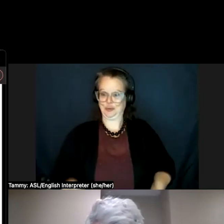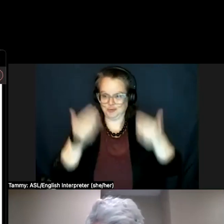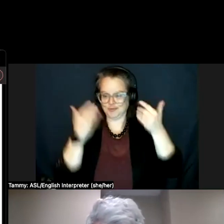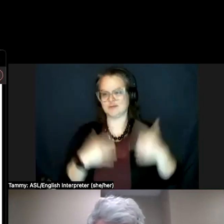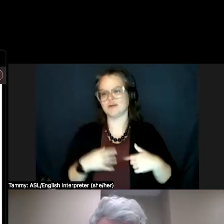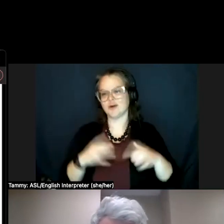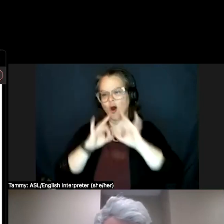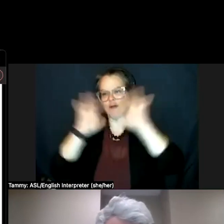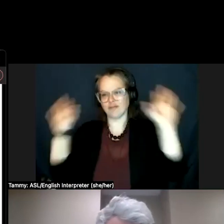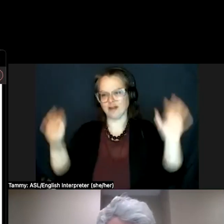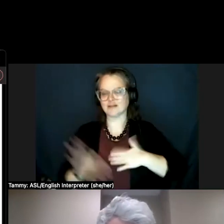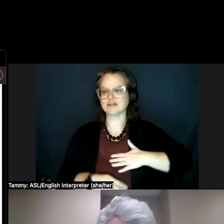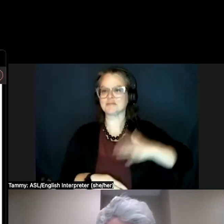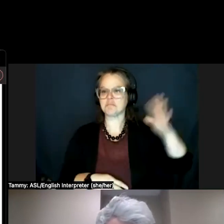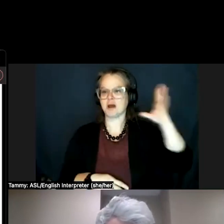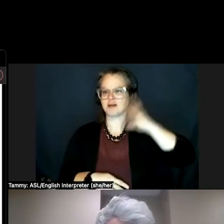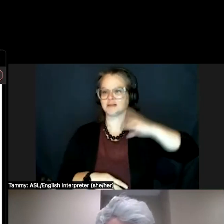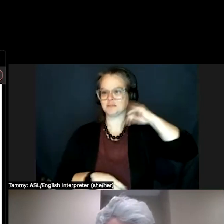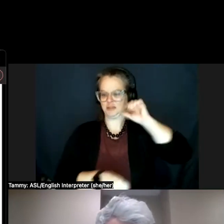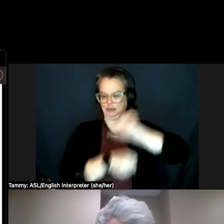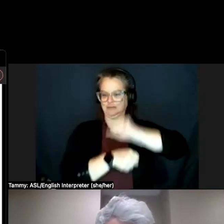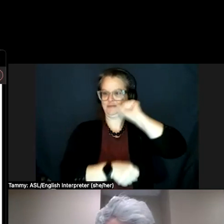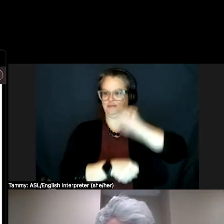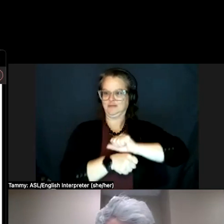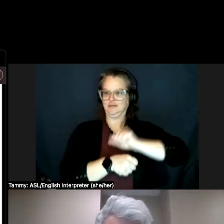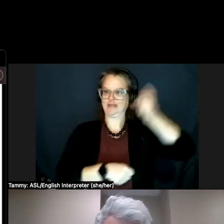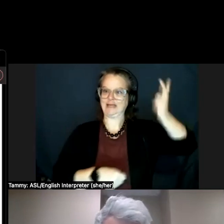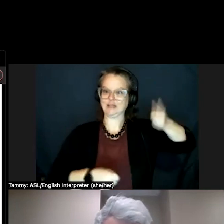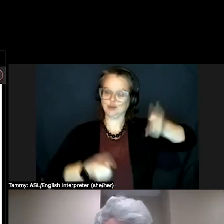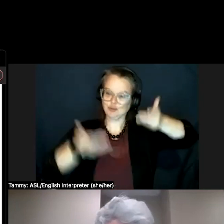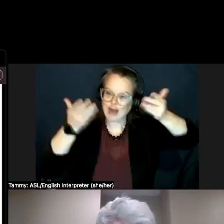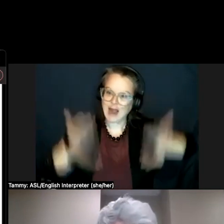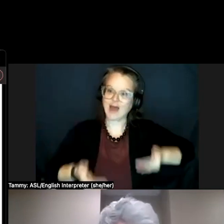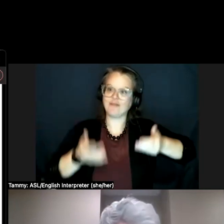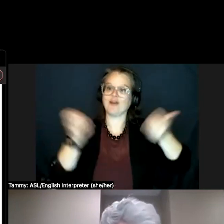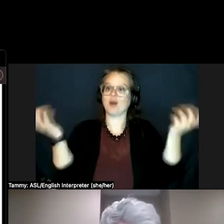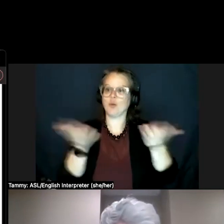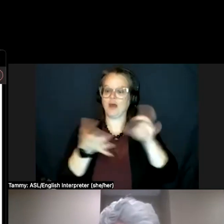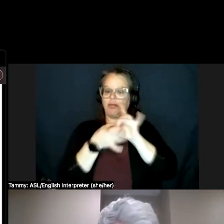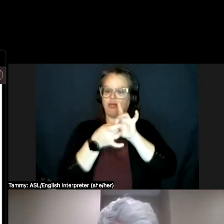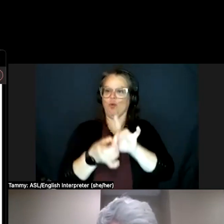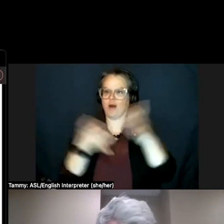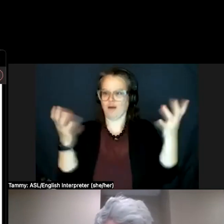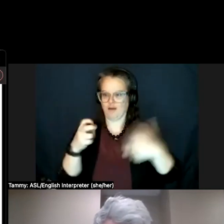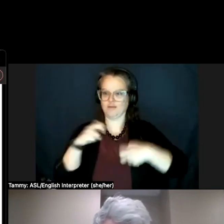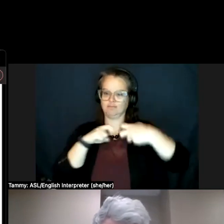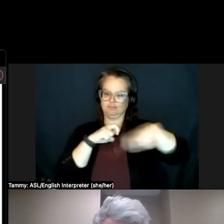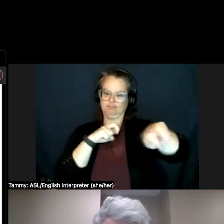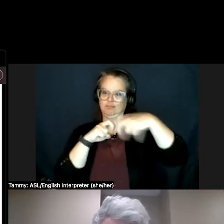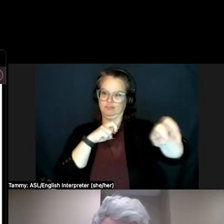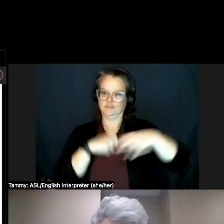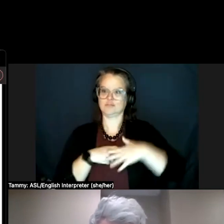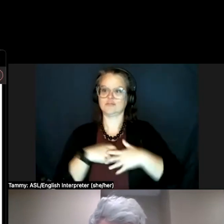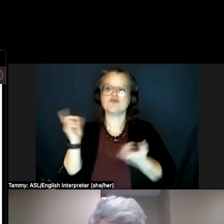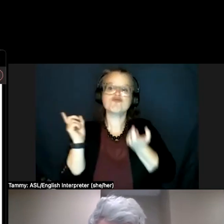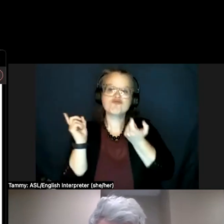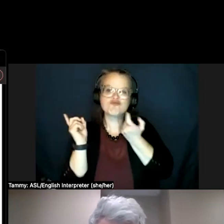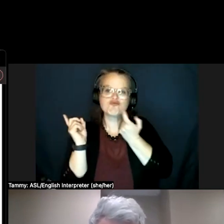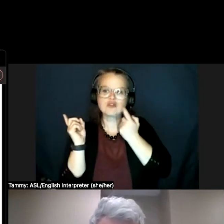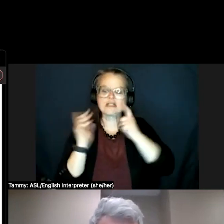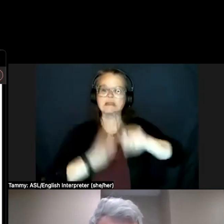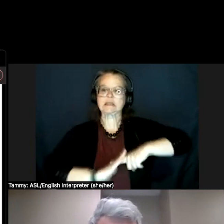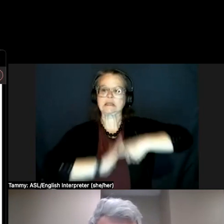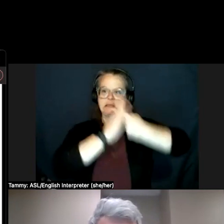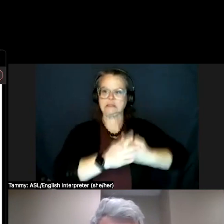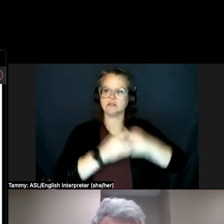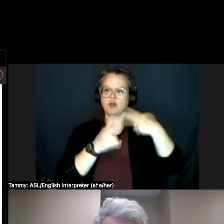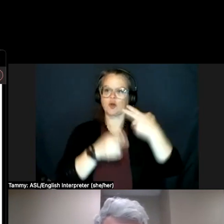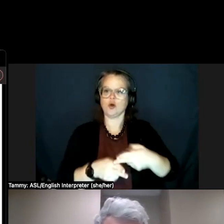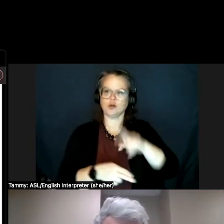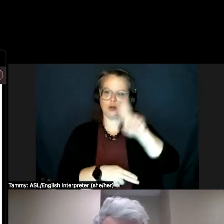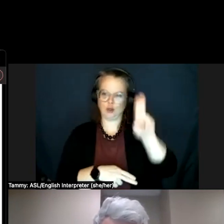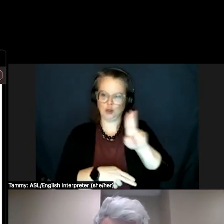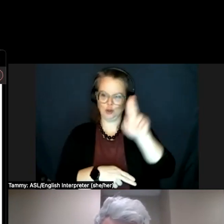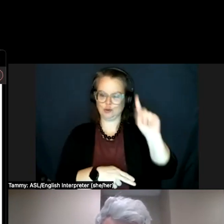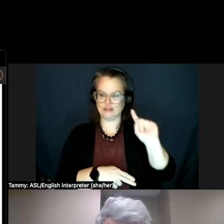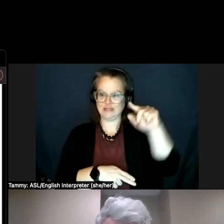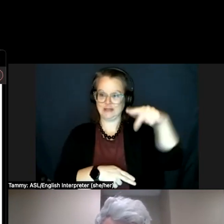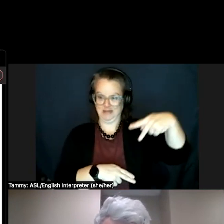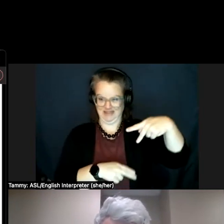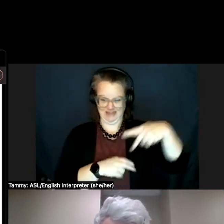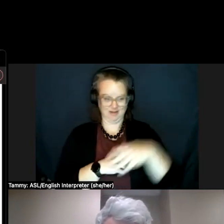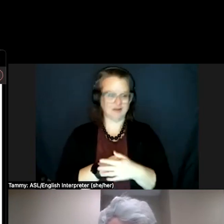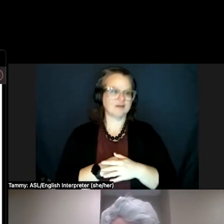industry. We implemented this recently at UTP and it's called to 2Ship. How transportation tables